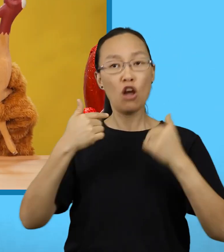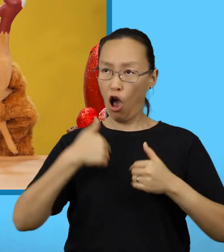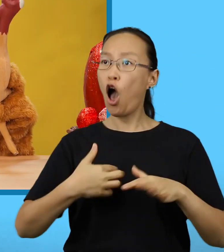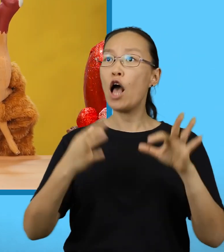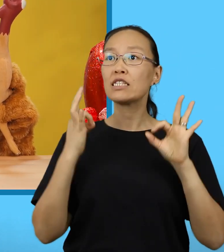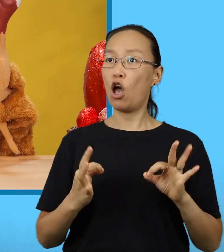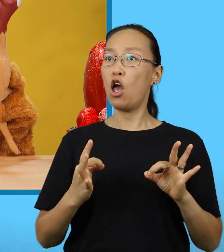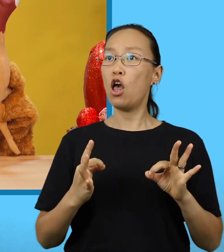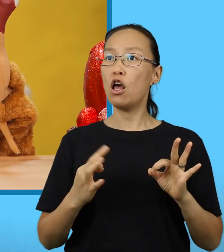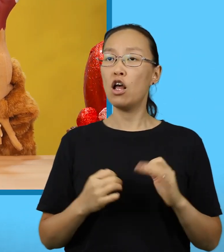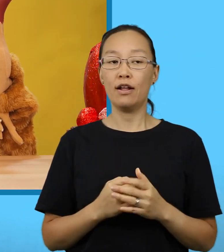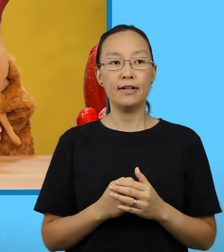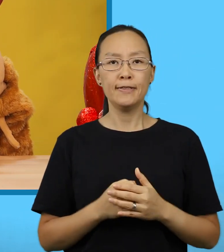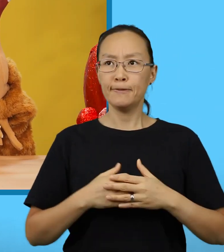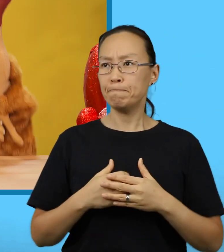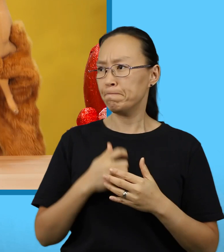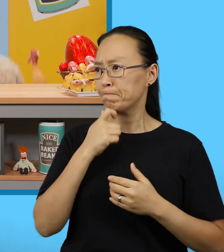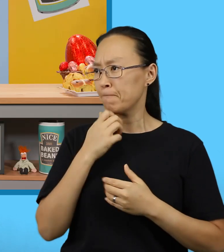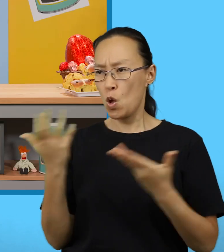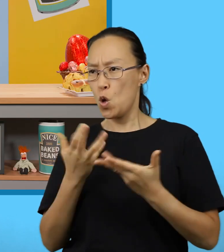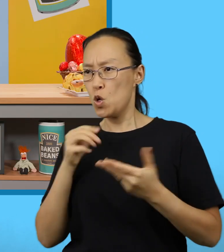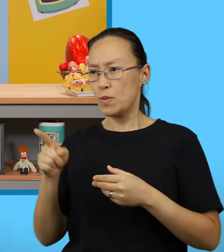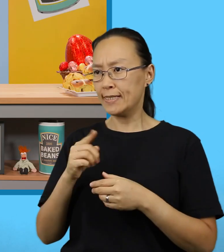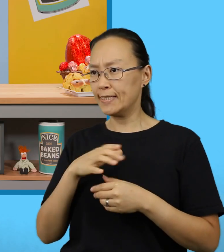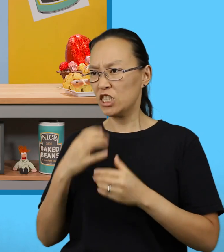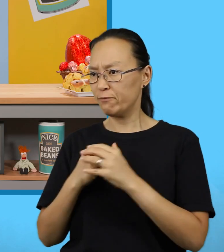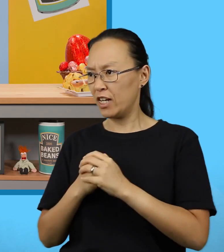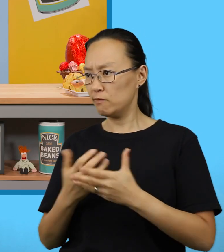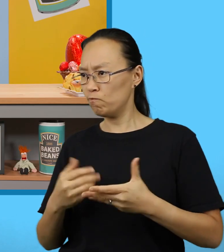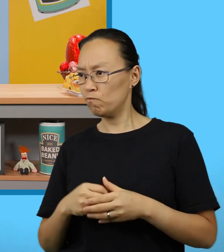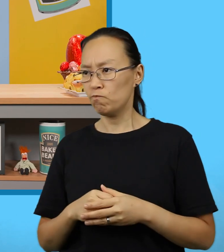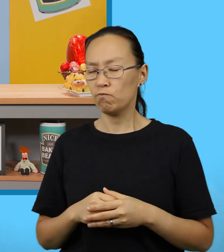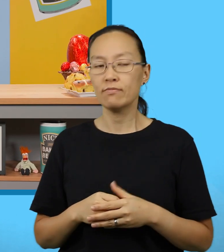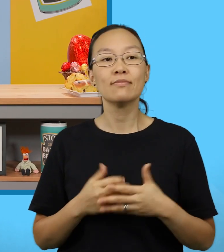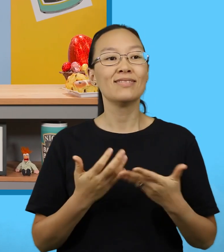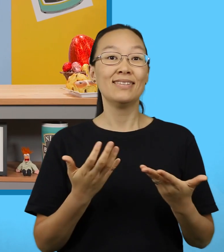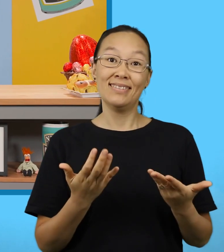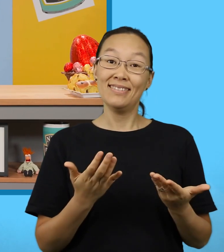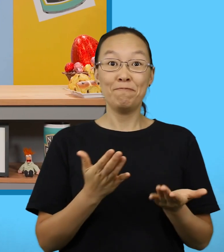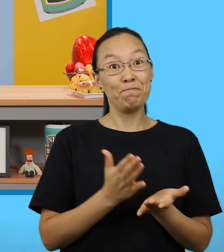Now, where's Scruff? Of course, we don't want to judge like that.